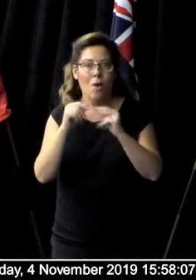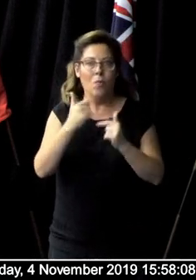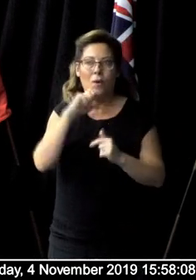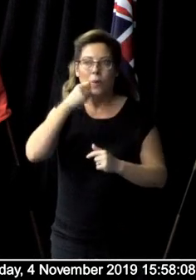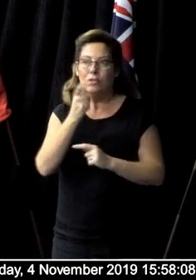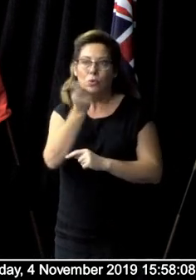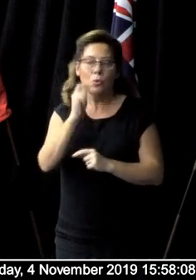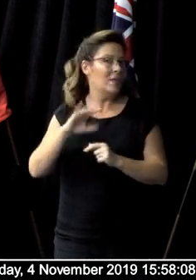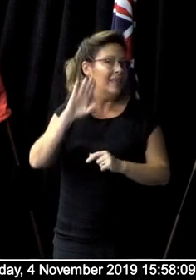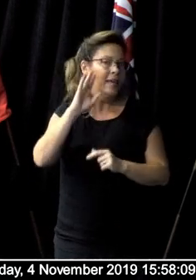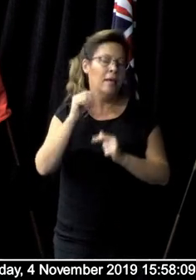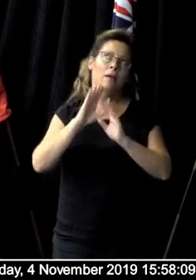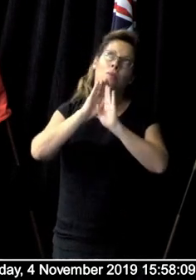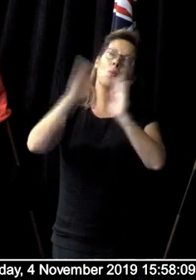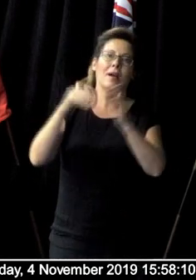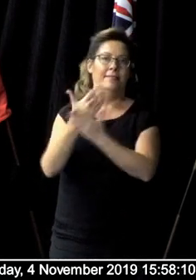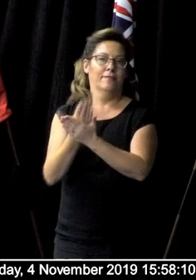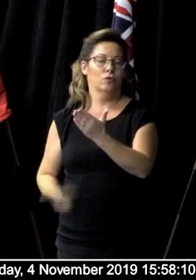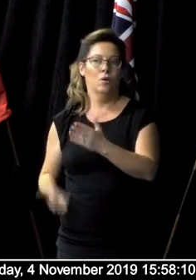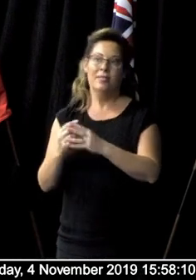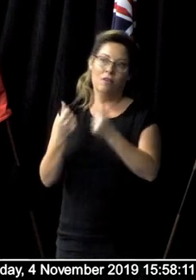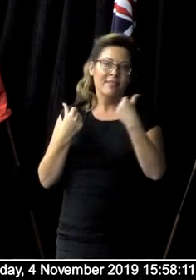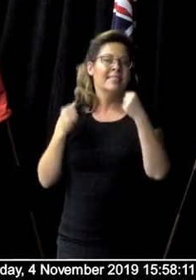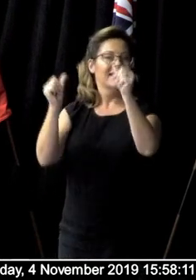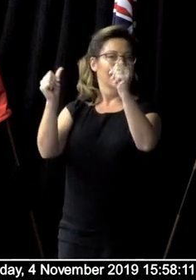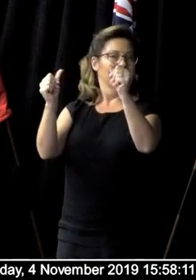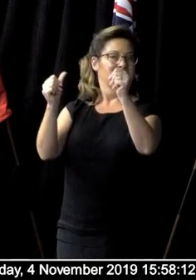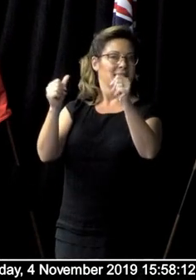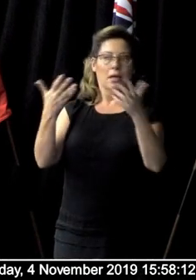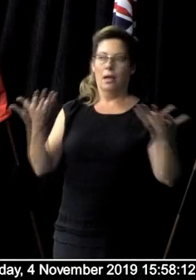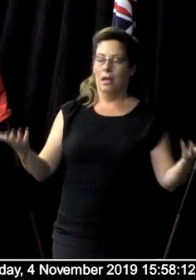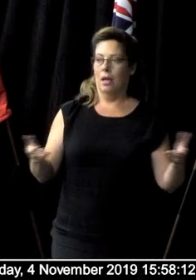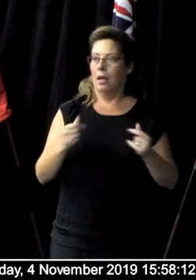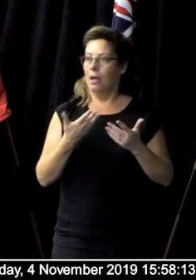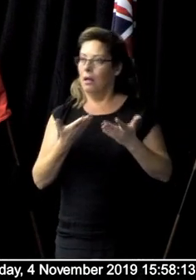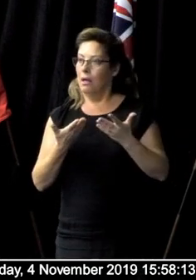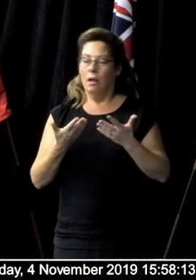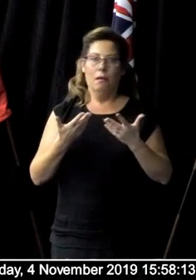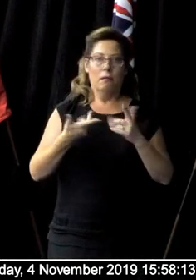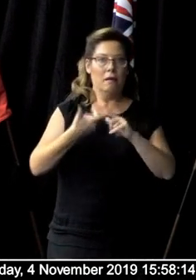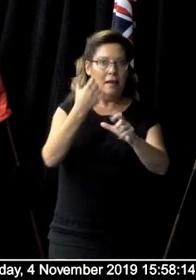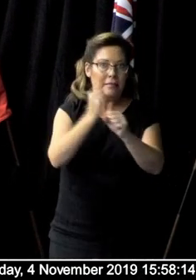So whether that’s through, you know, examples in Queensland, in Australia, or